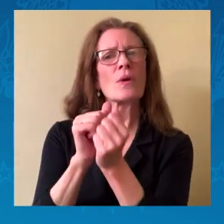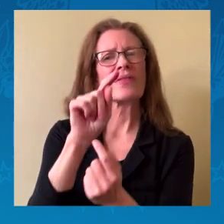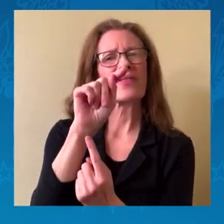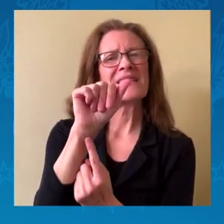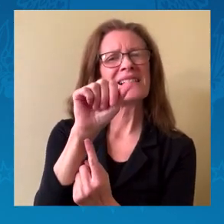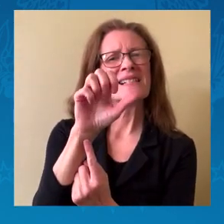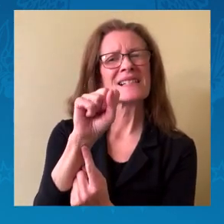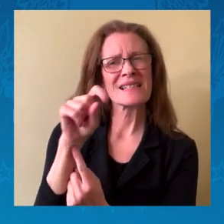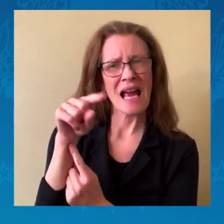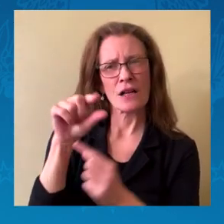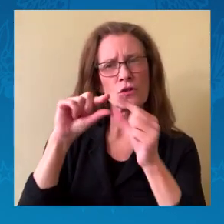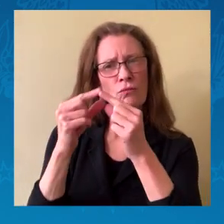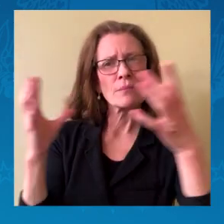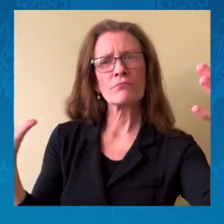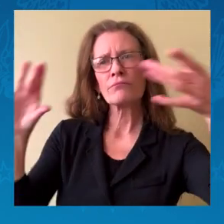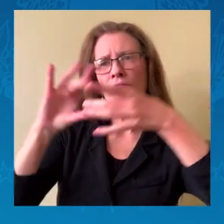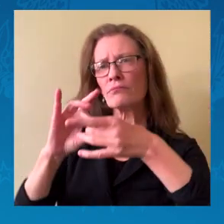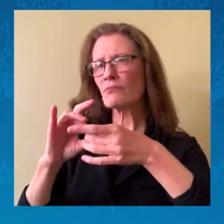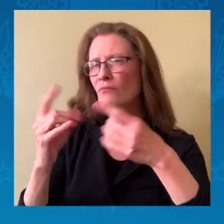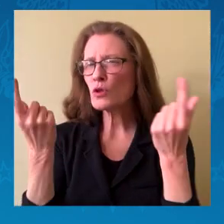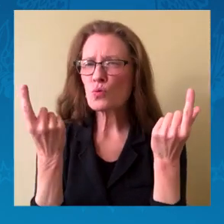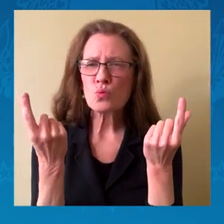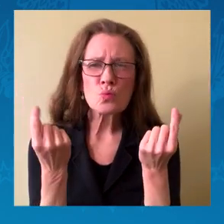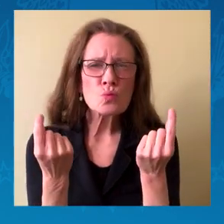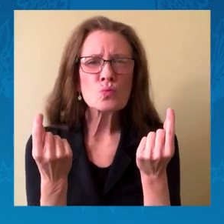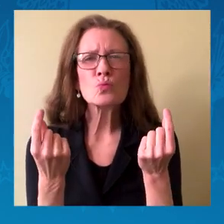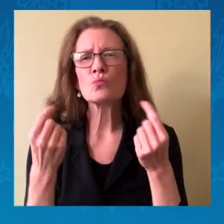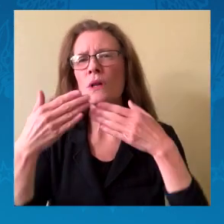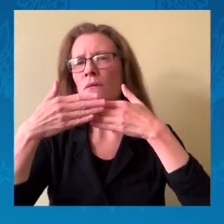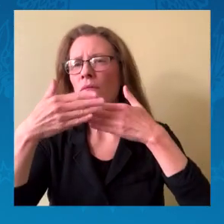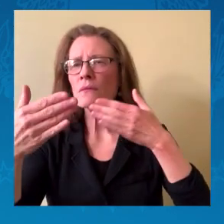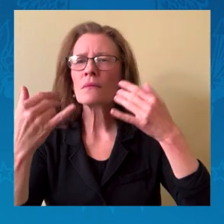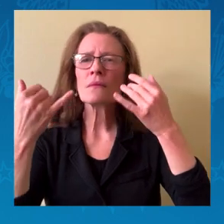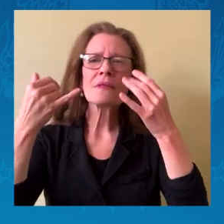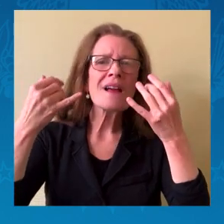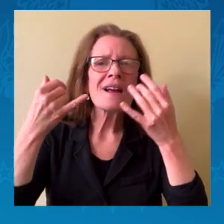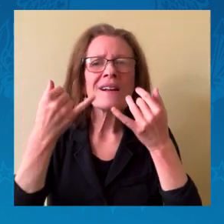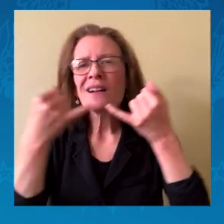capacity building and studying other challenges to space sustainability.